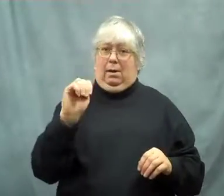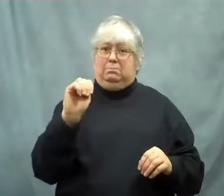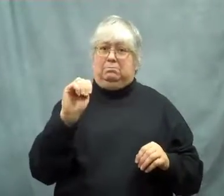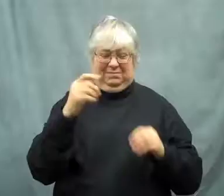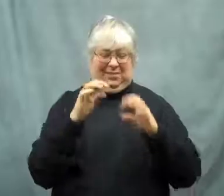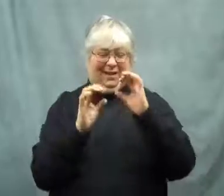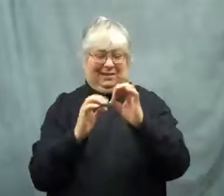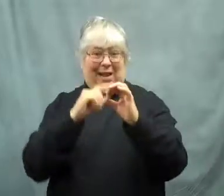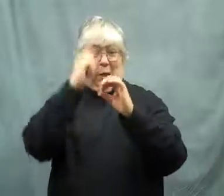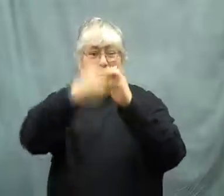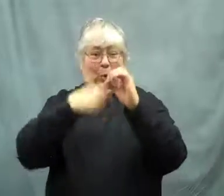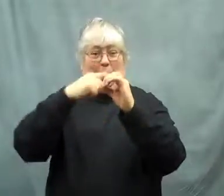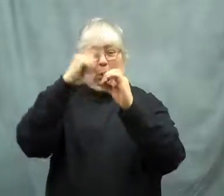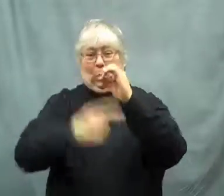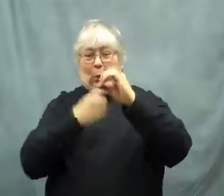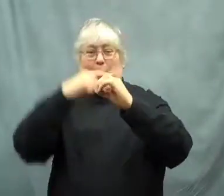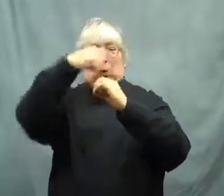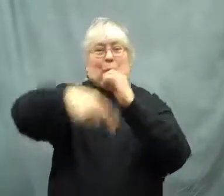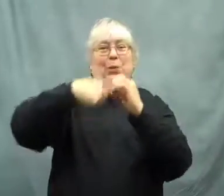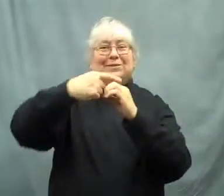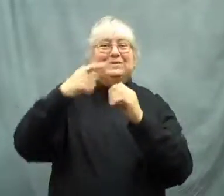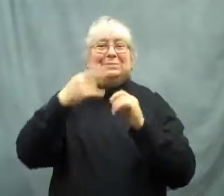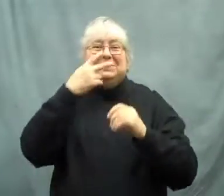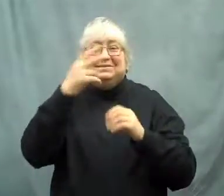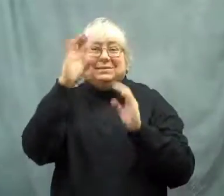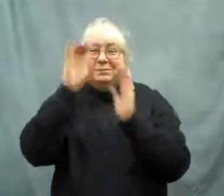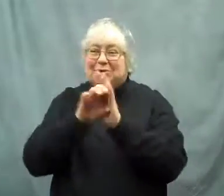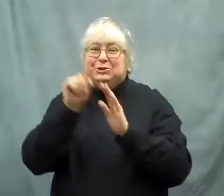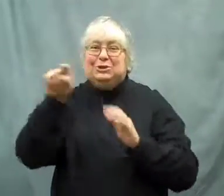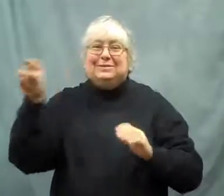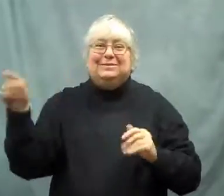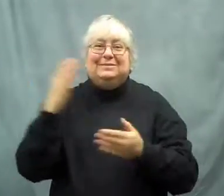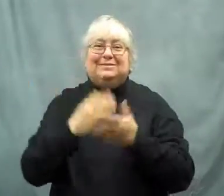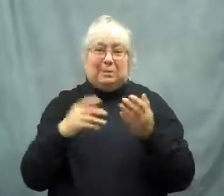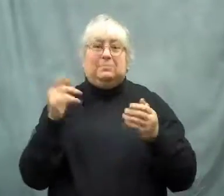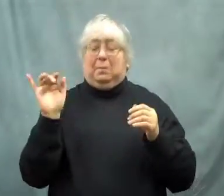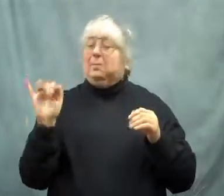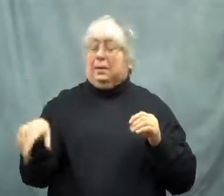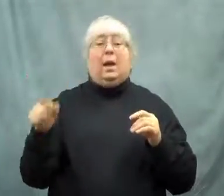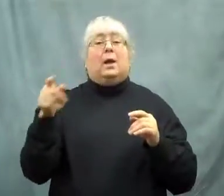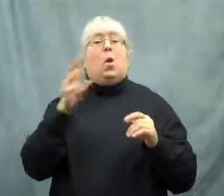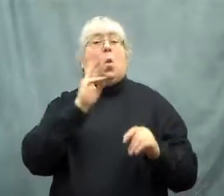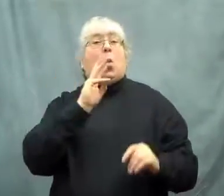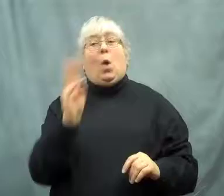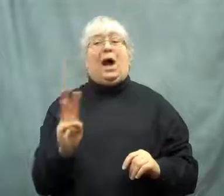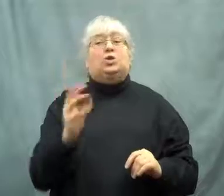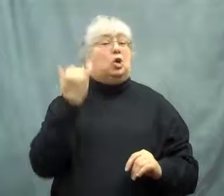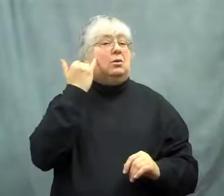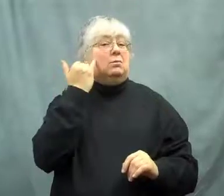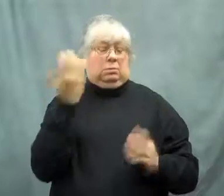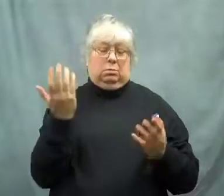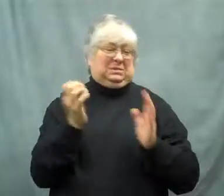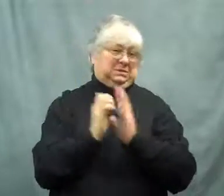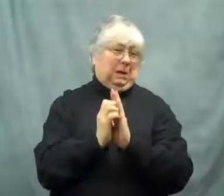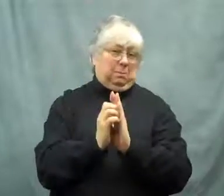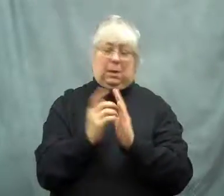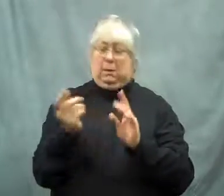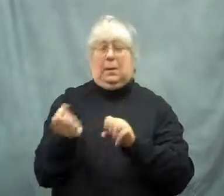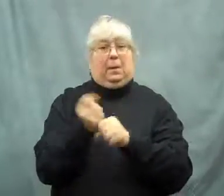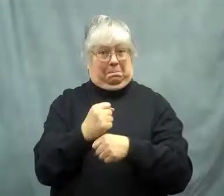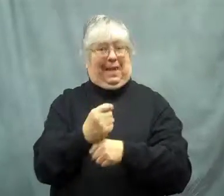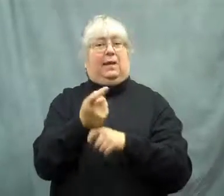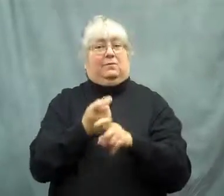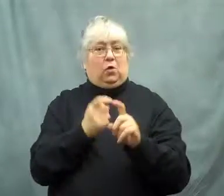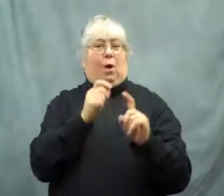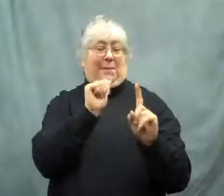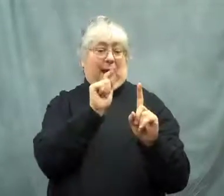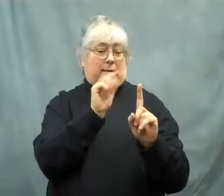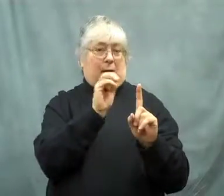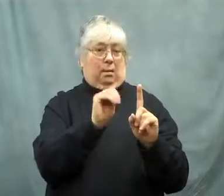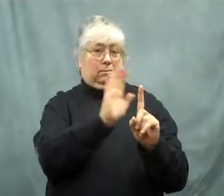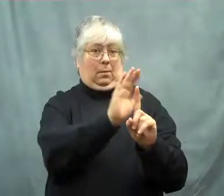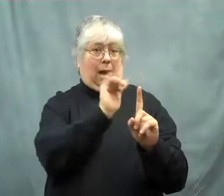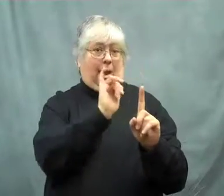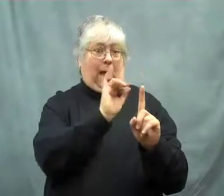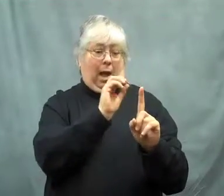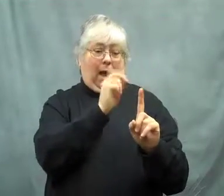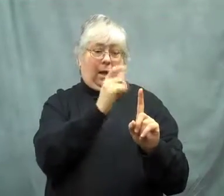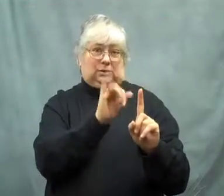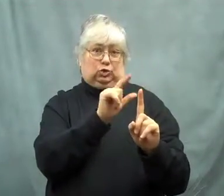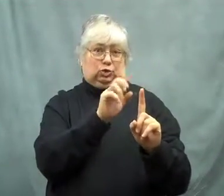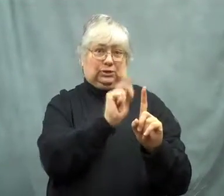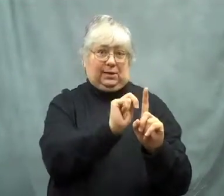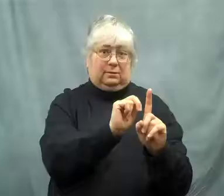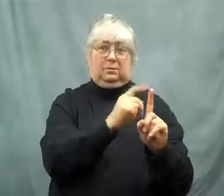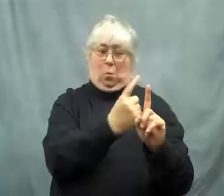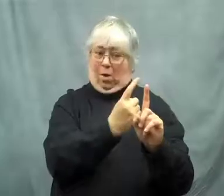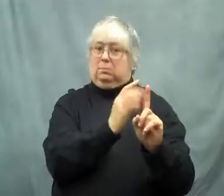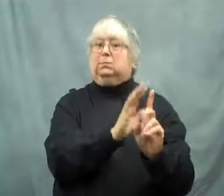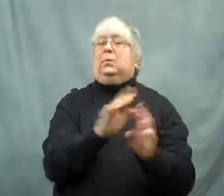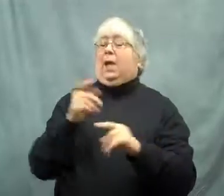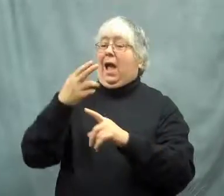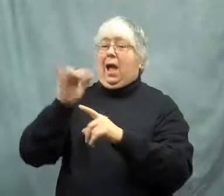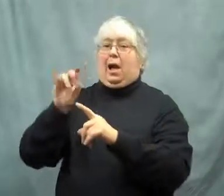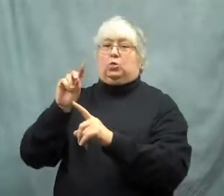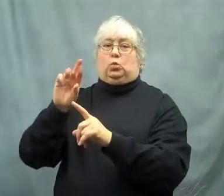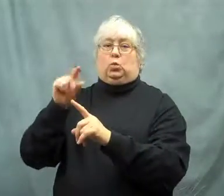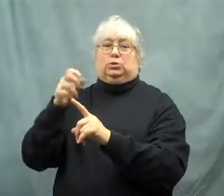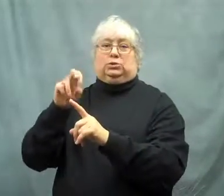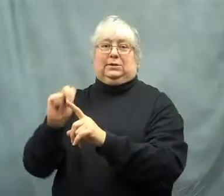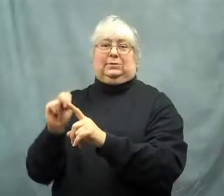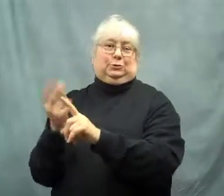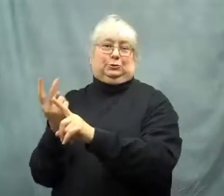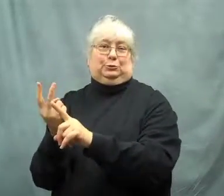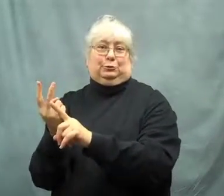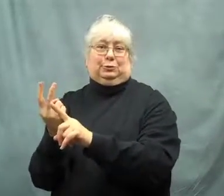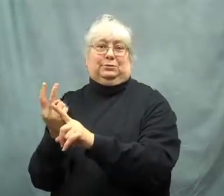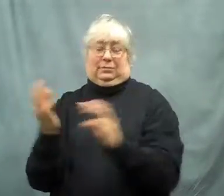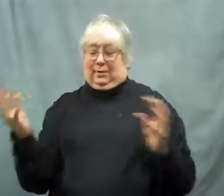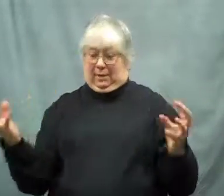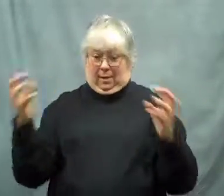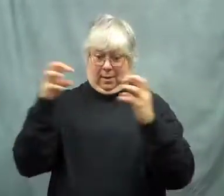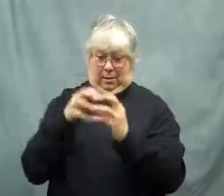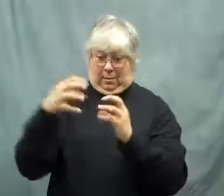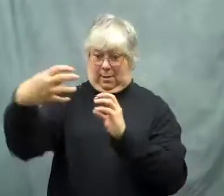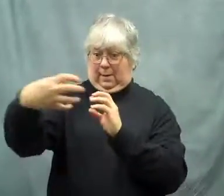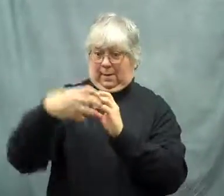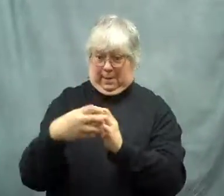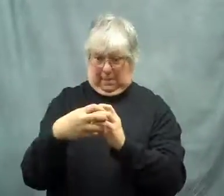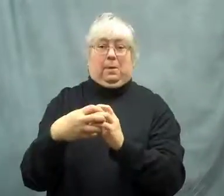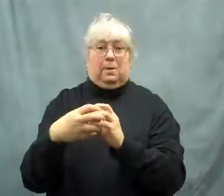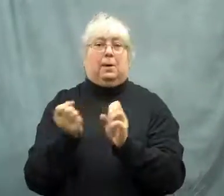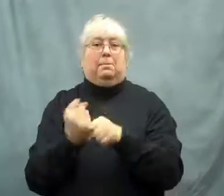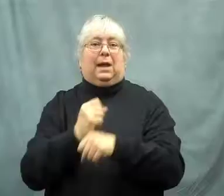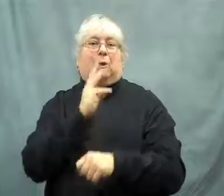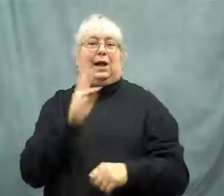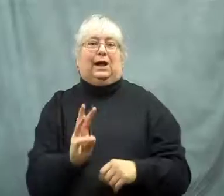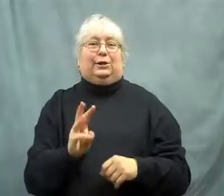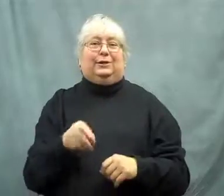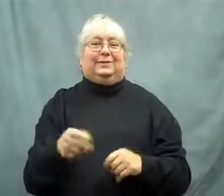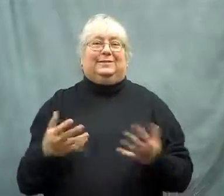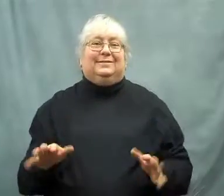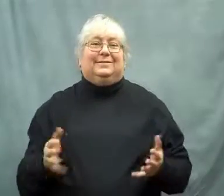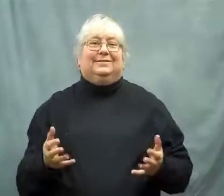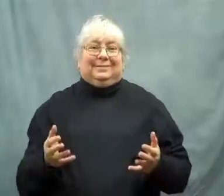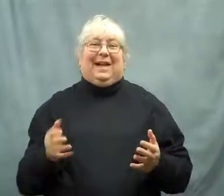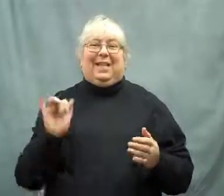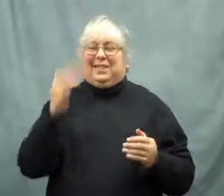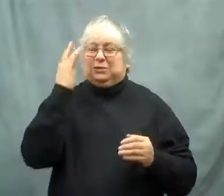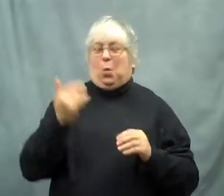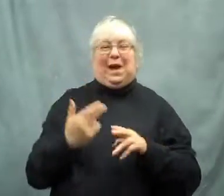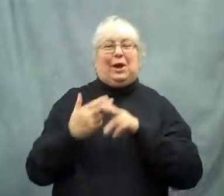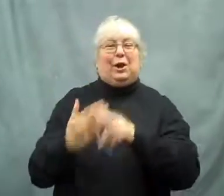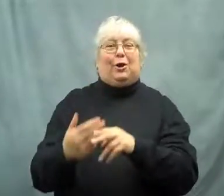One oxygen atom together with two hydrogen atoms makes water.